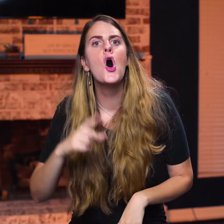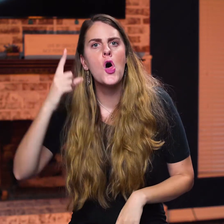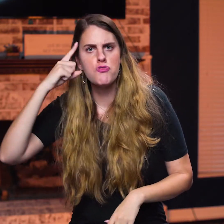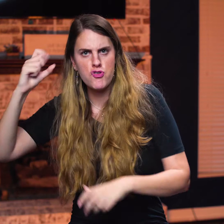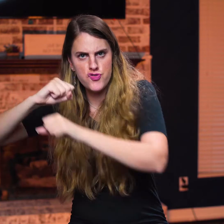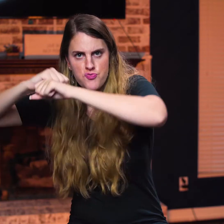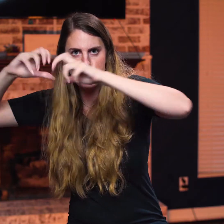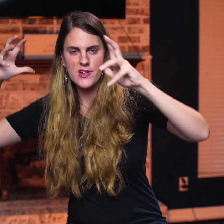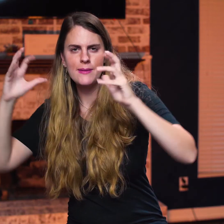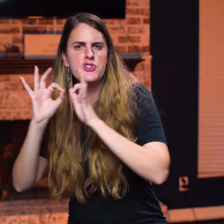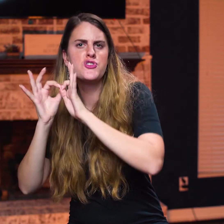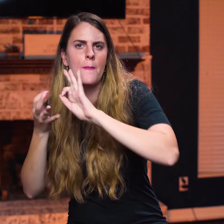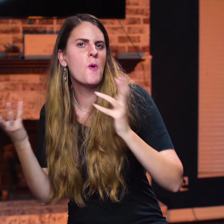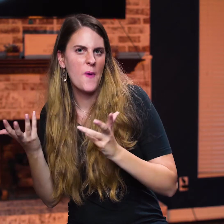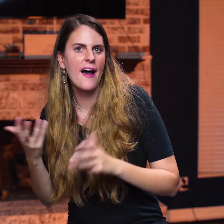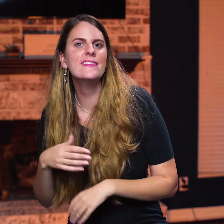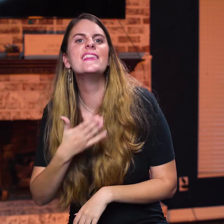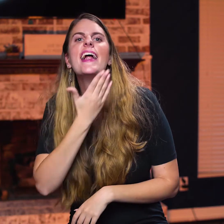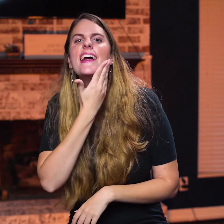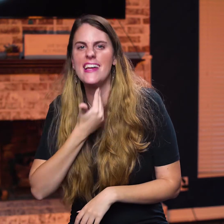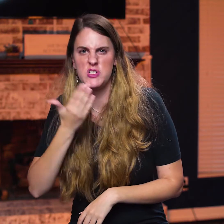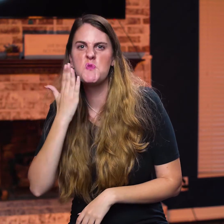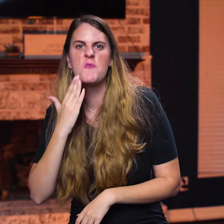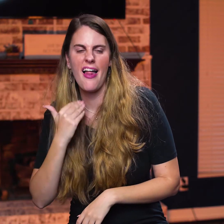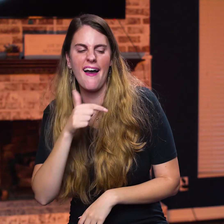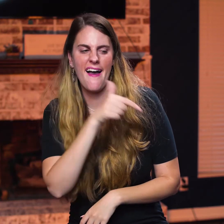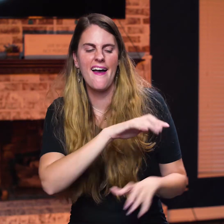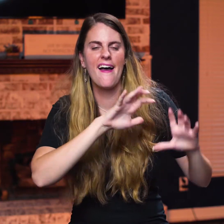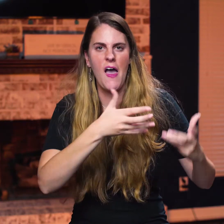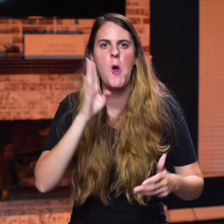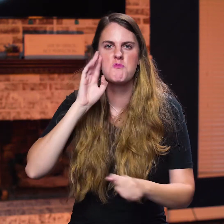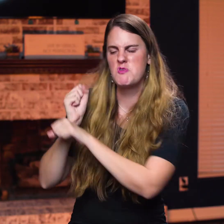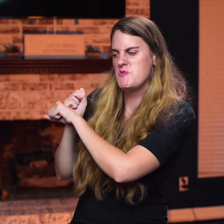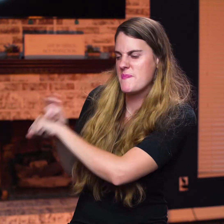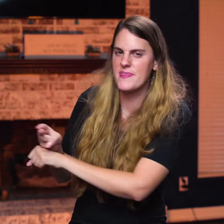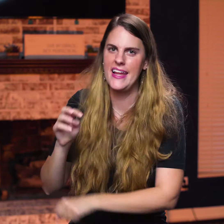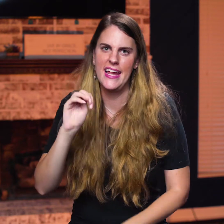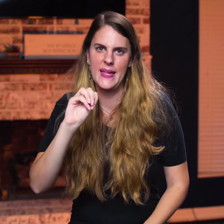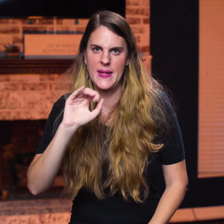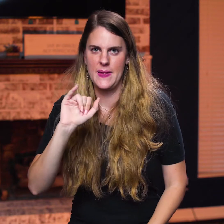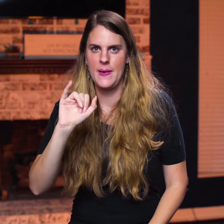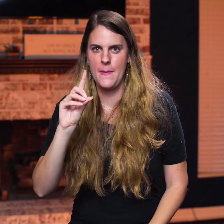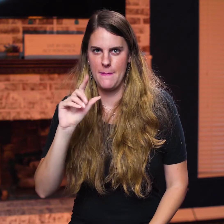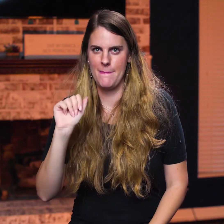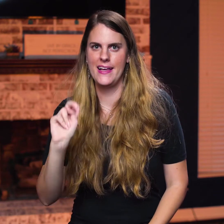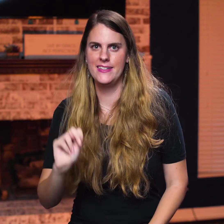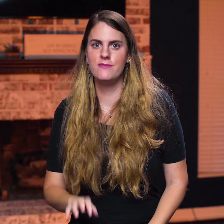The dream’s interpretation is that Israel will defeat Midian.